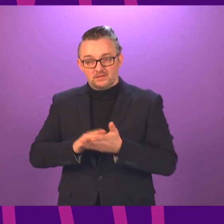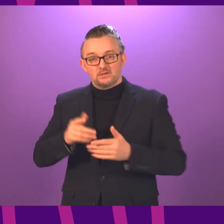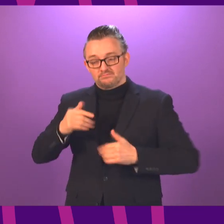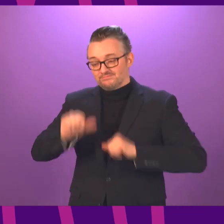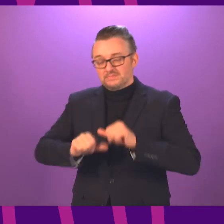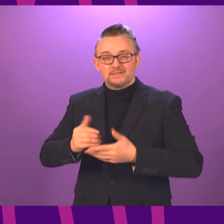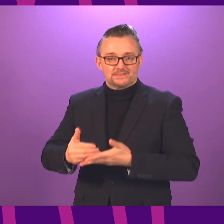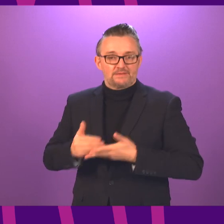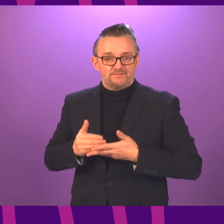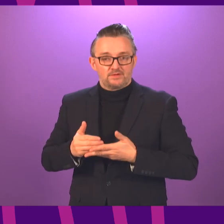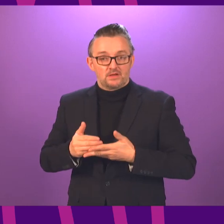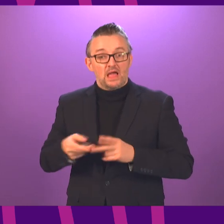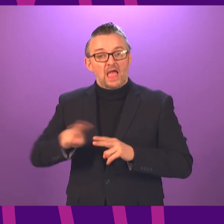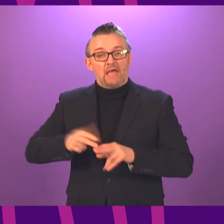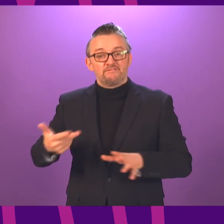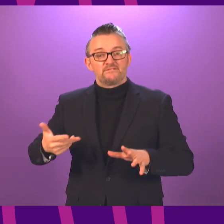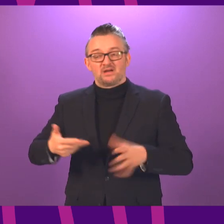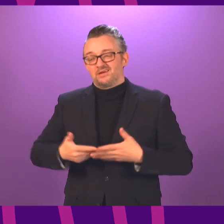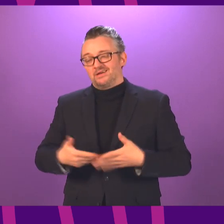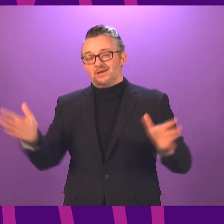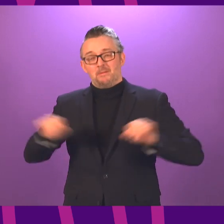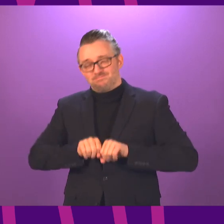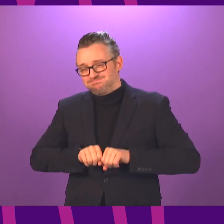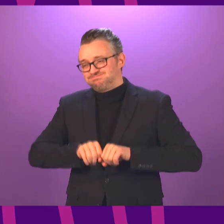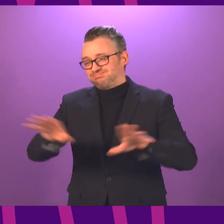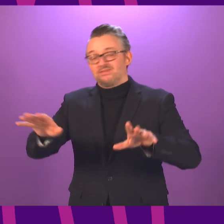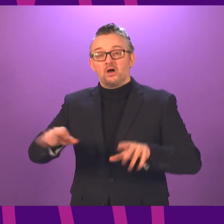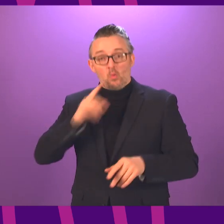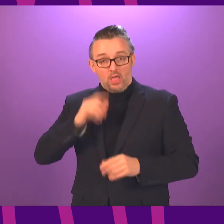Taking off the brakes too quickly will allow the virus to get ahead of us again and put